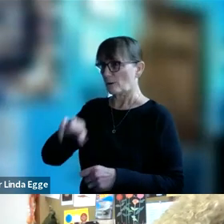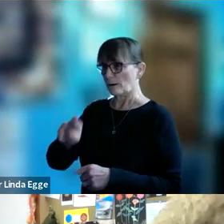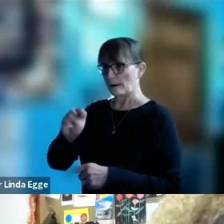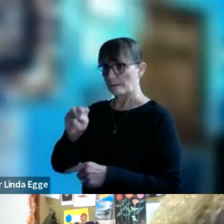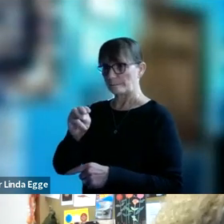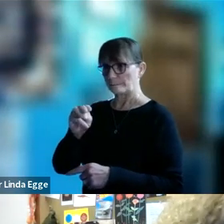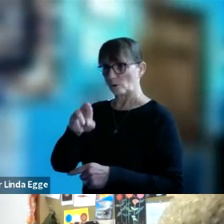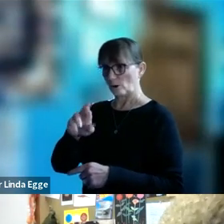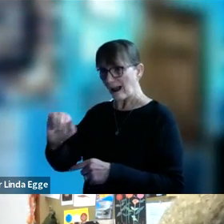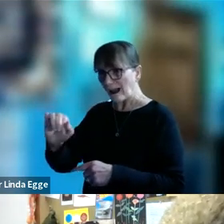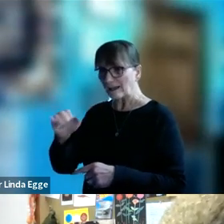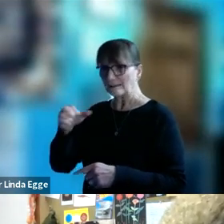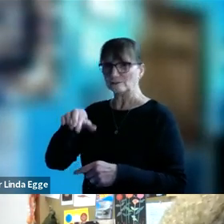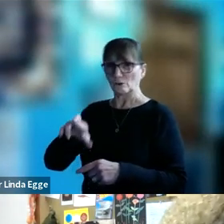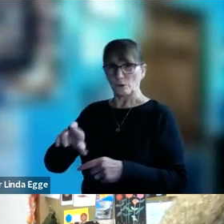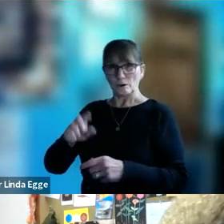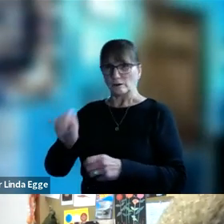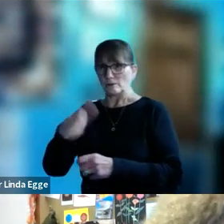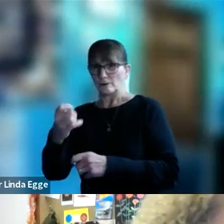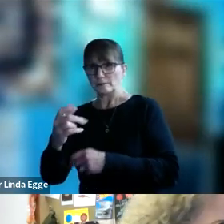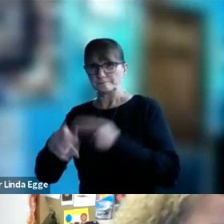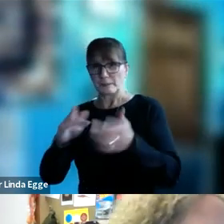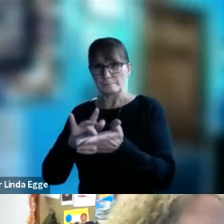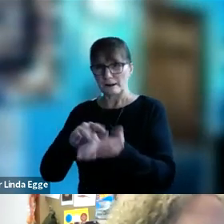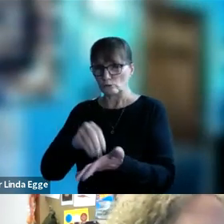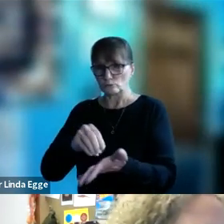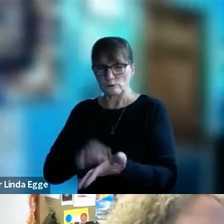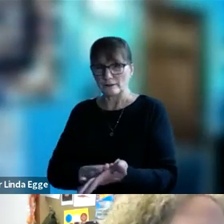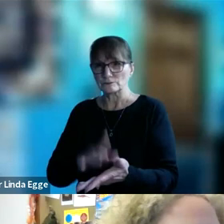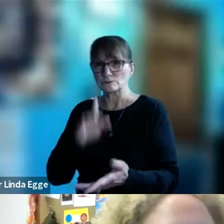Really sort of rely on that type of information. And we're definitely aware,